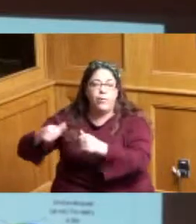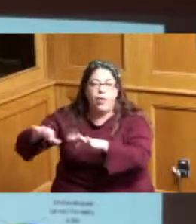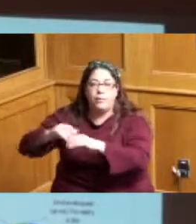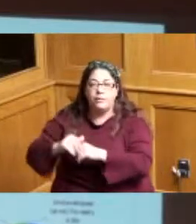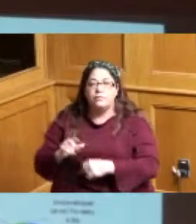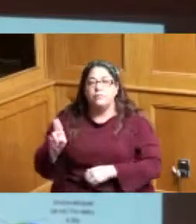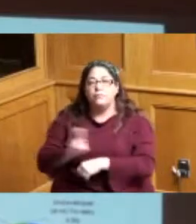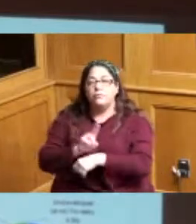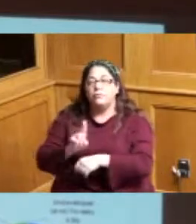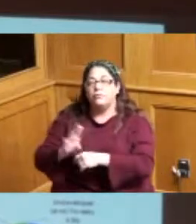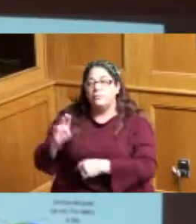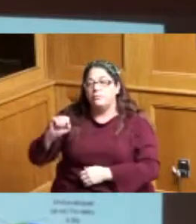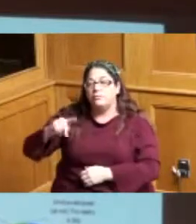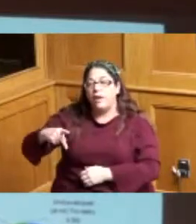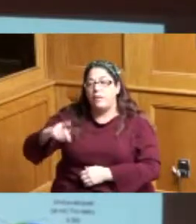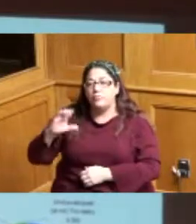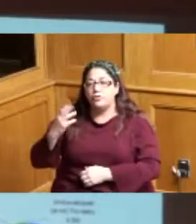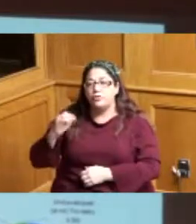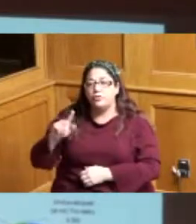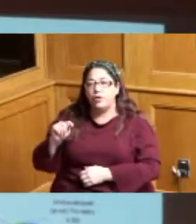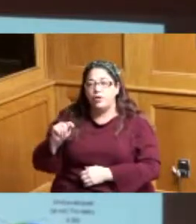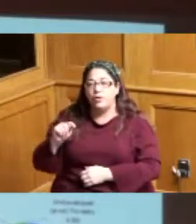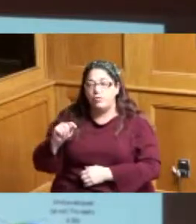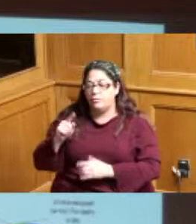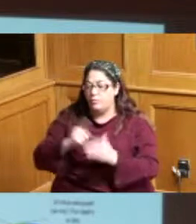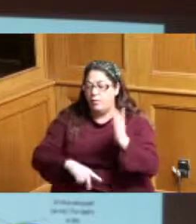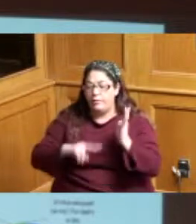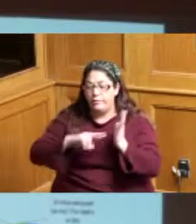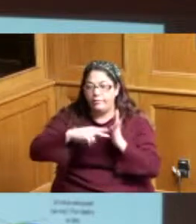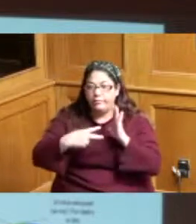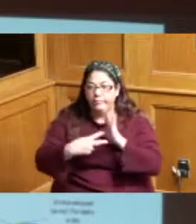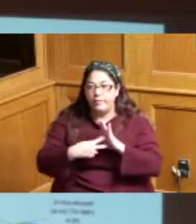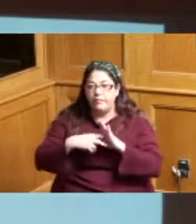of what the impervious area shows up in the based on the data analysis that we have done